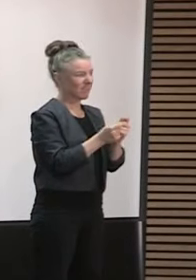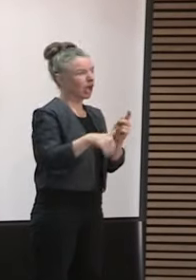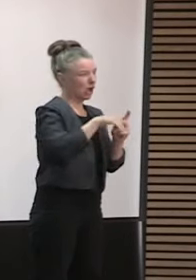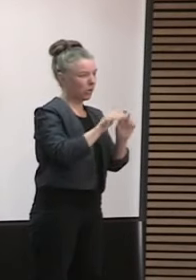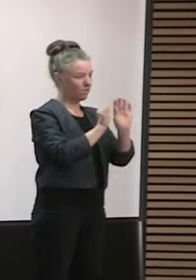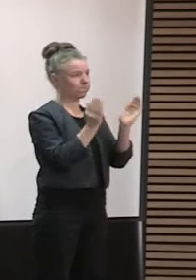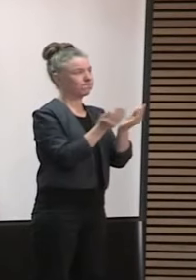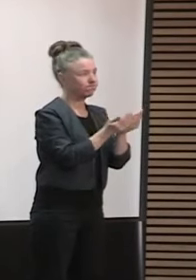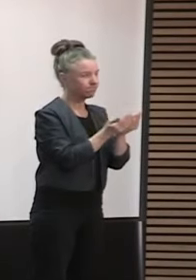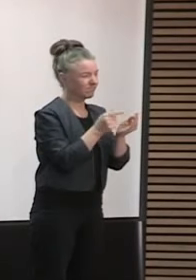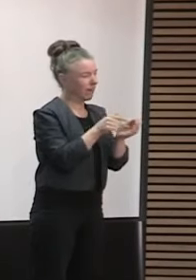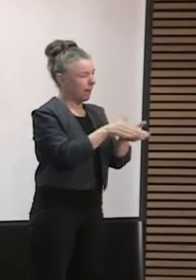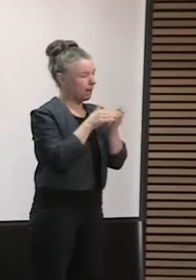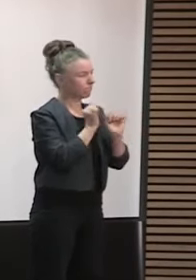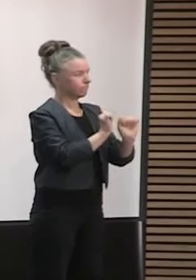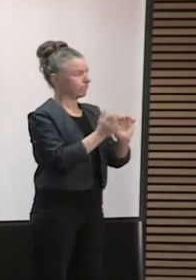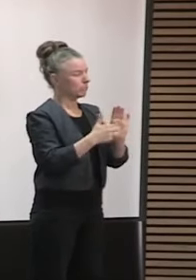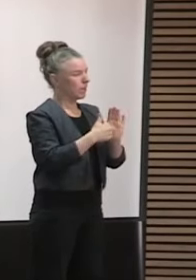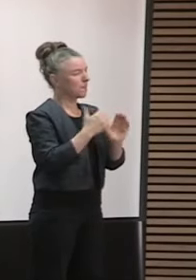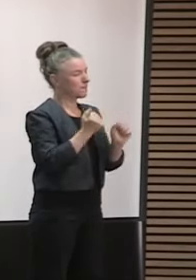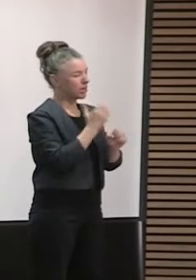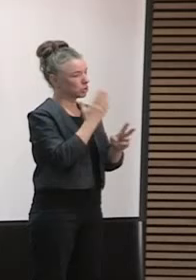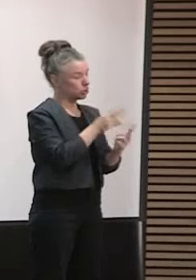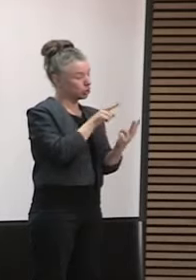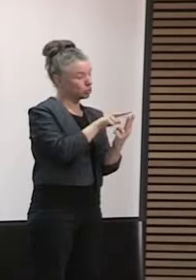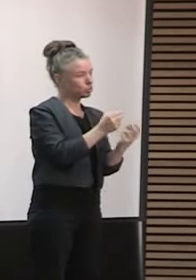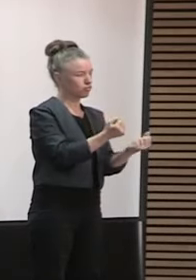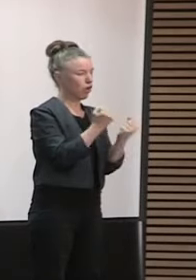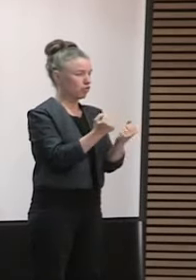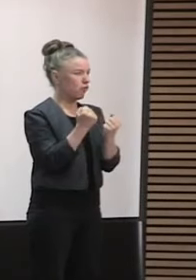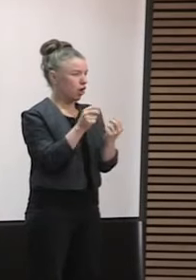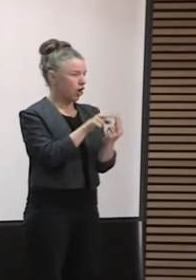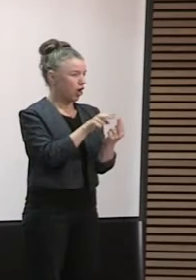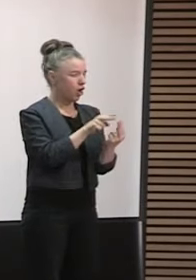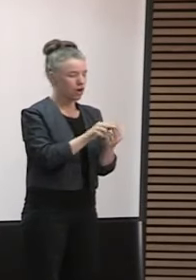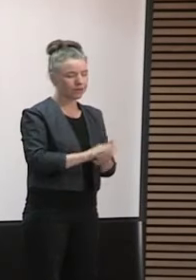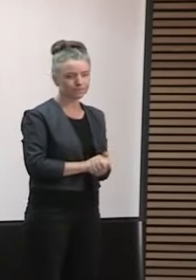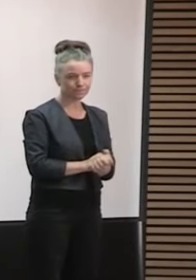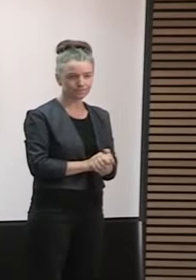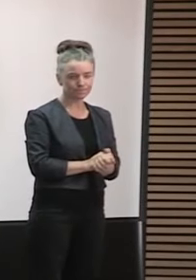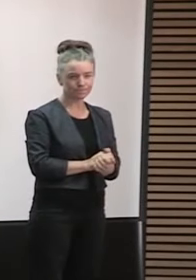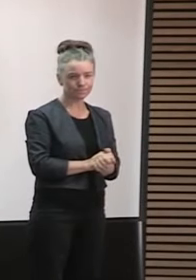form of on-job training would be my advice.